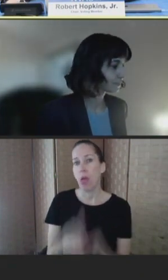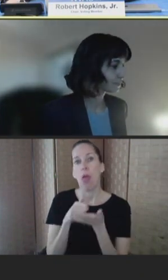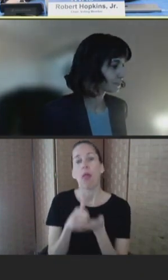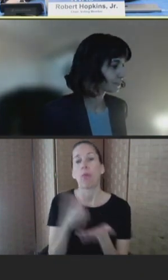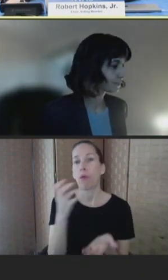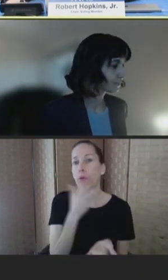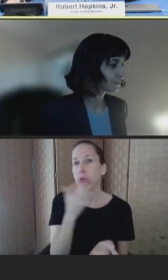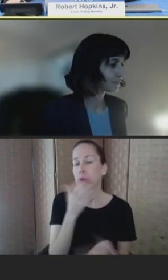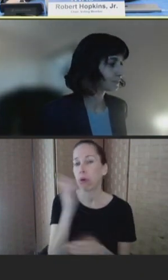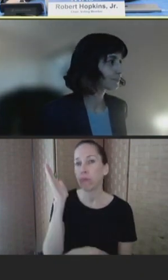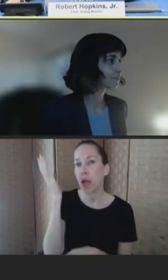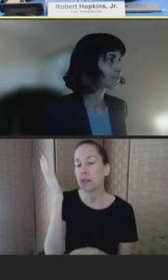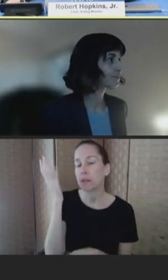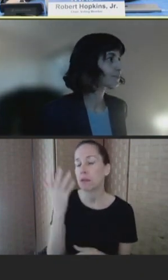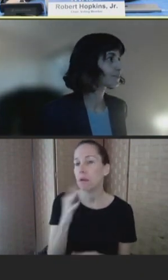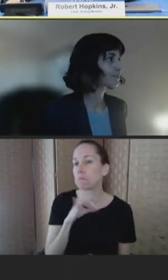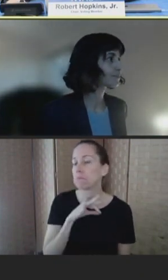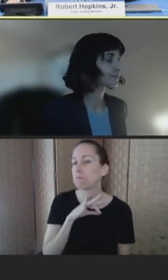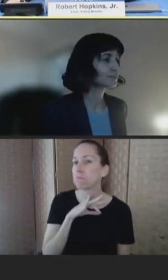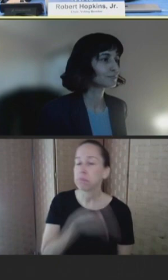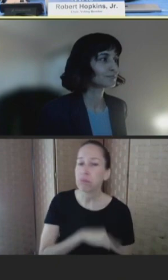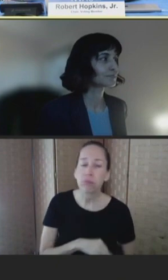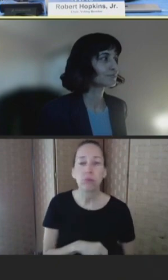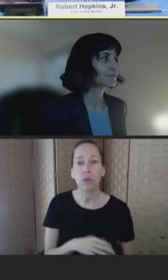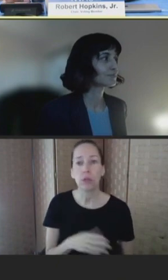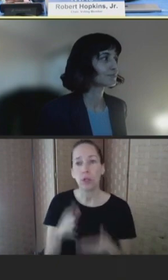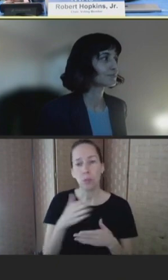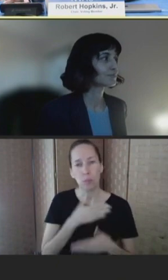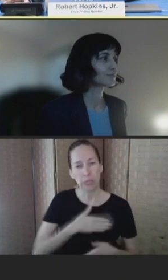our thanks with your colleagues at the CDC that have also been involved in this work.